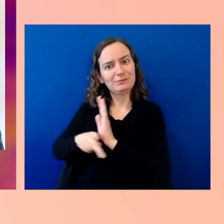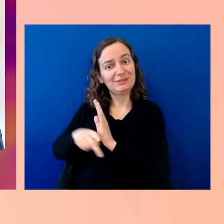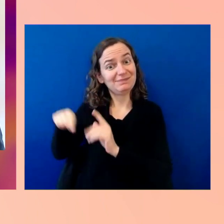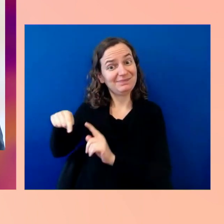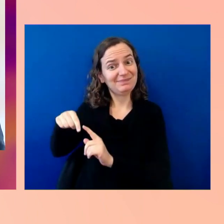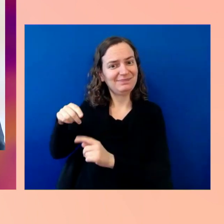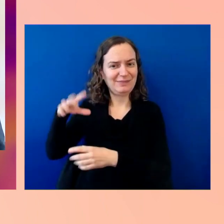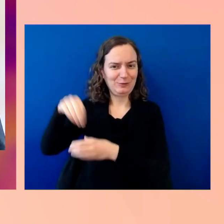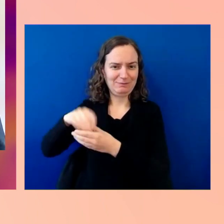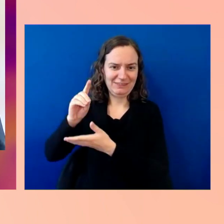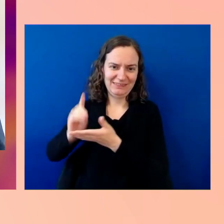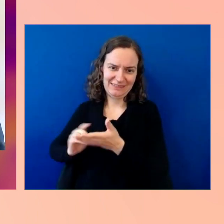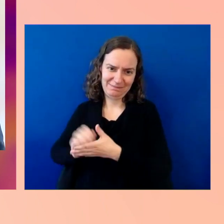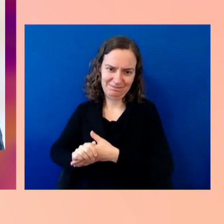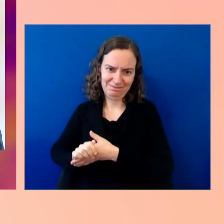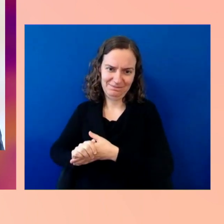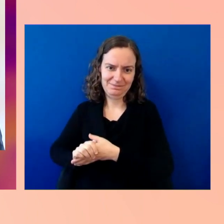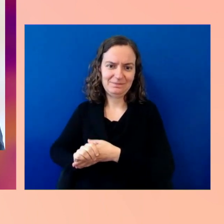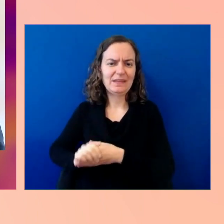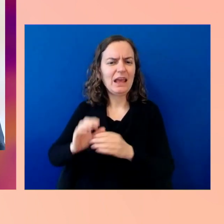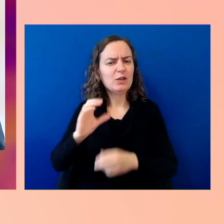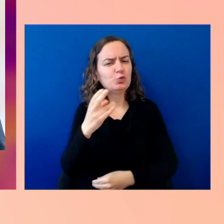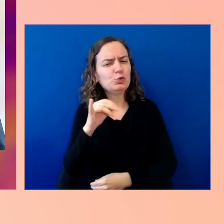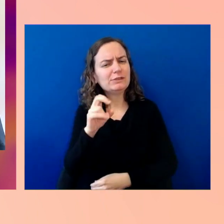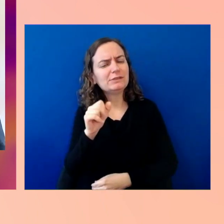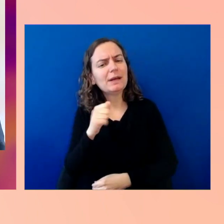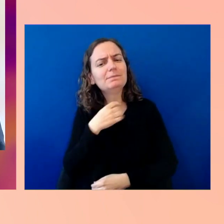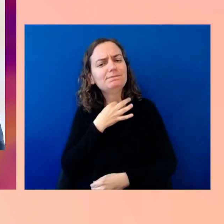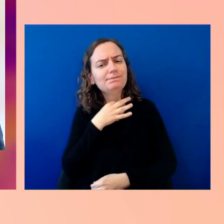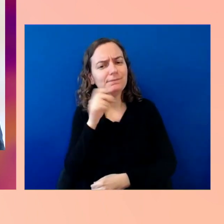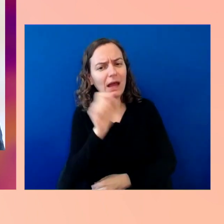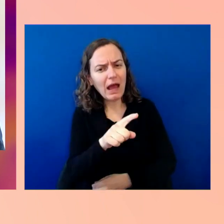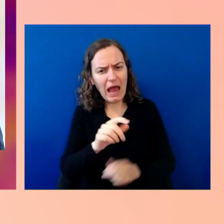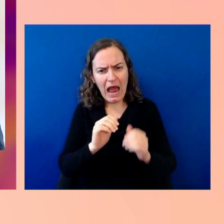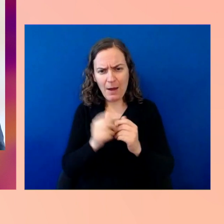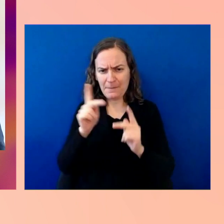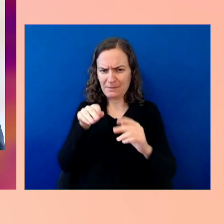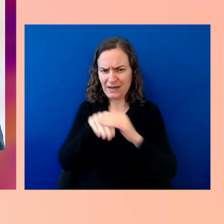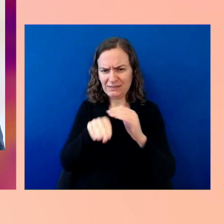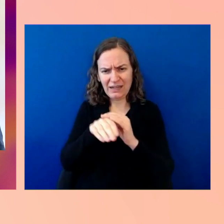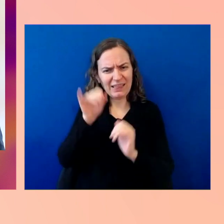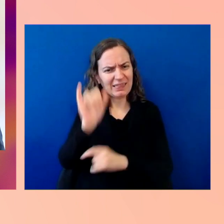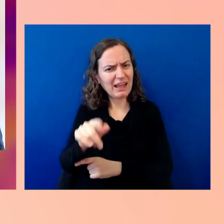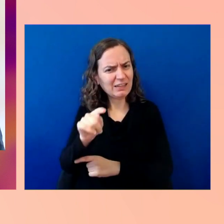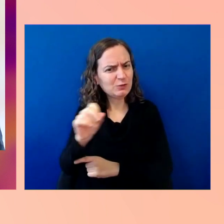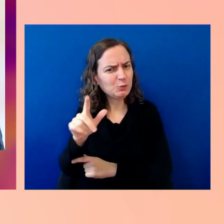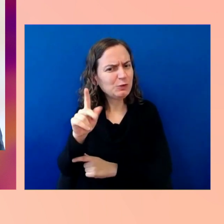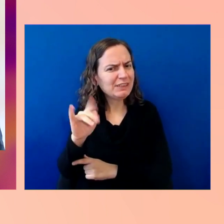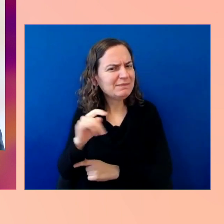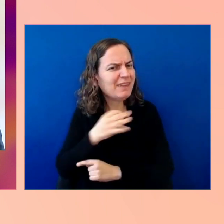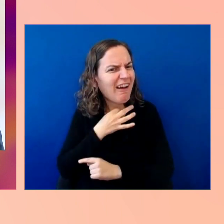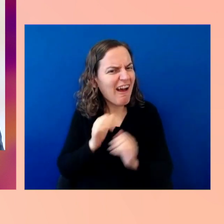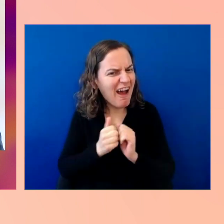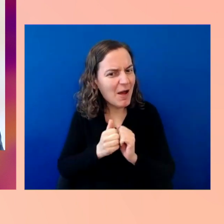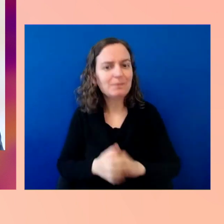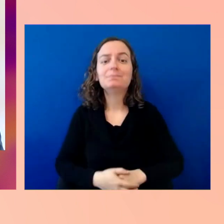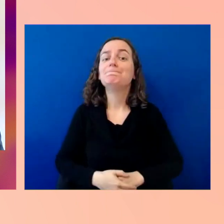to get access to this toolkit? Well, before I tell the team, I want to let you know how thankful I am for these focus tools,